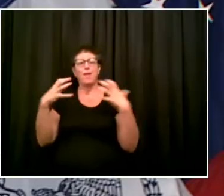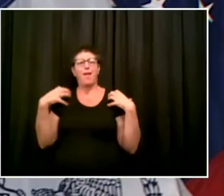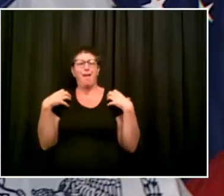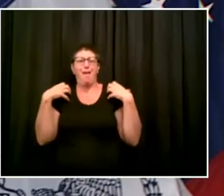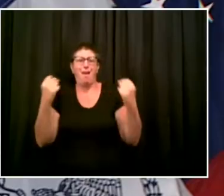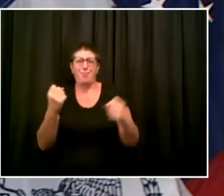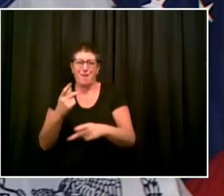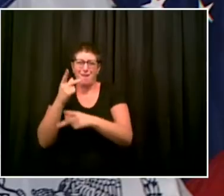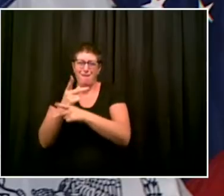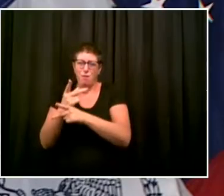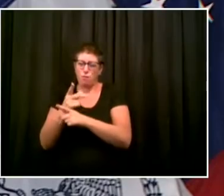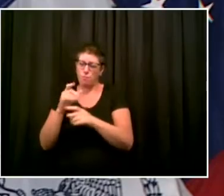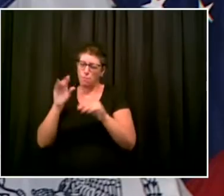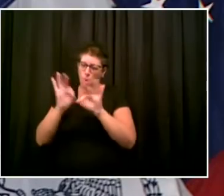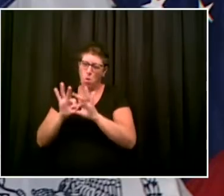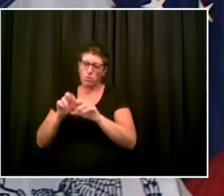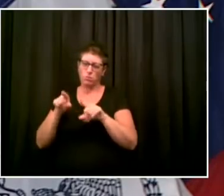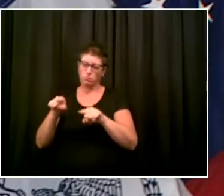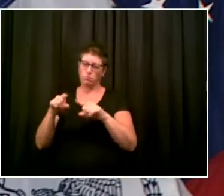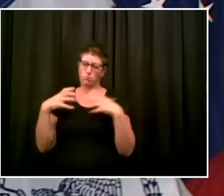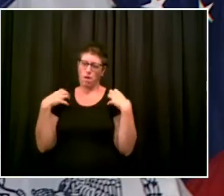SOME REAL SUCCESS ON THE HEALTHCARE FRONT